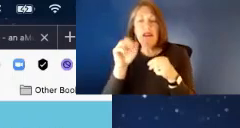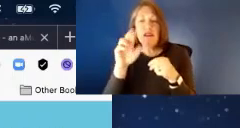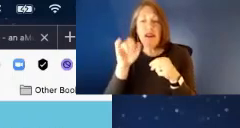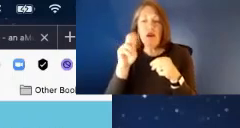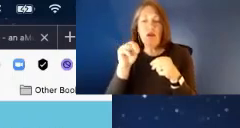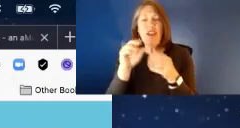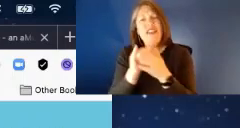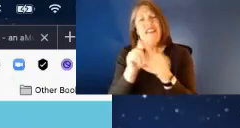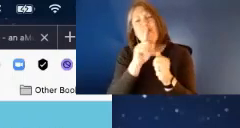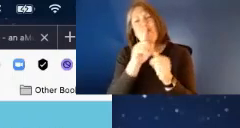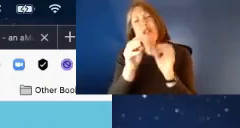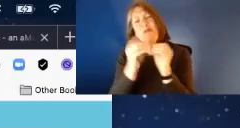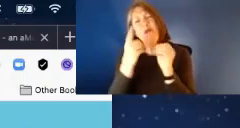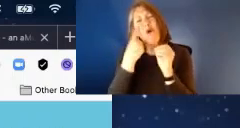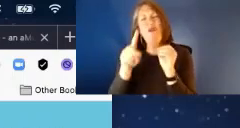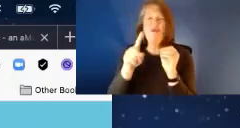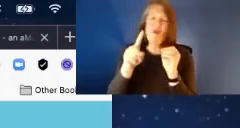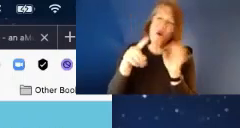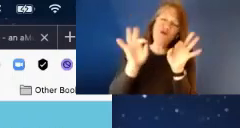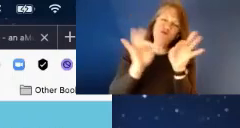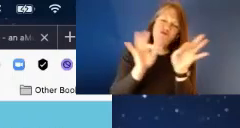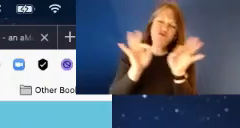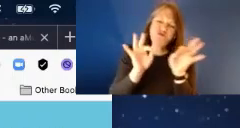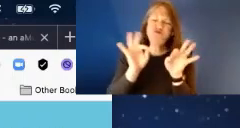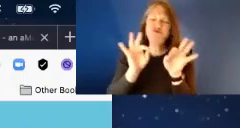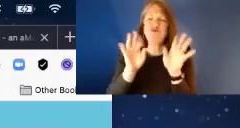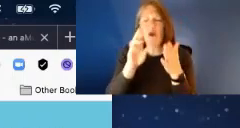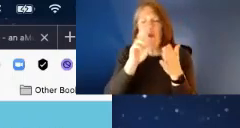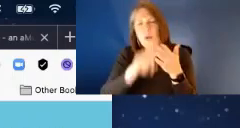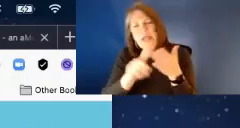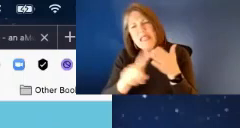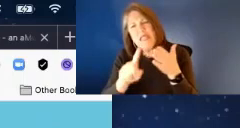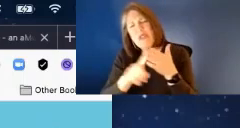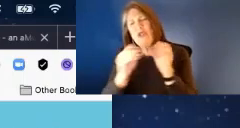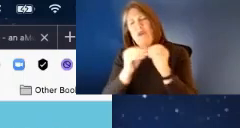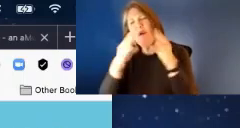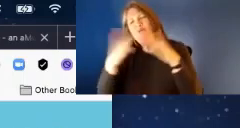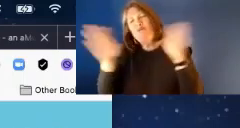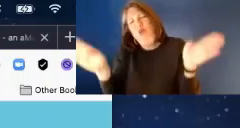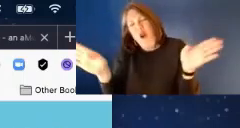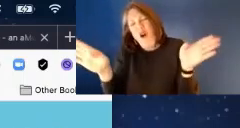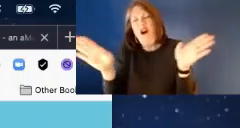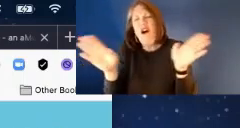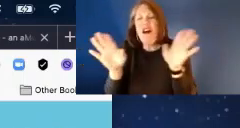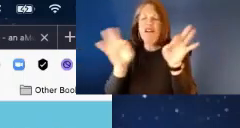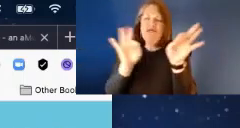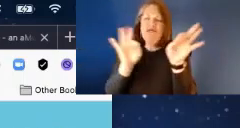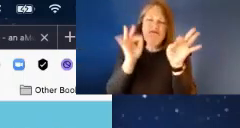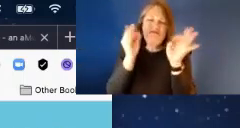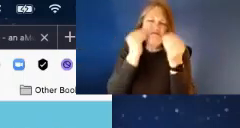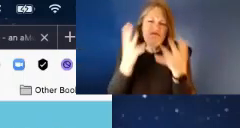06:42:51 your research, for providing a broader context. I will display bit of this.